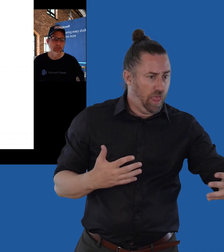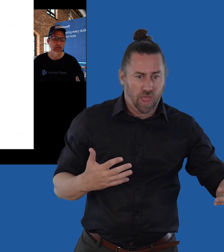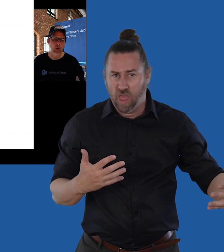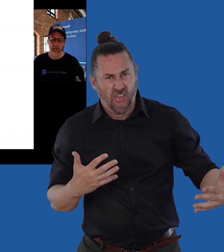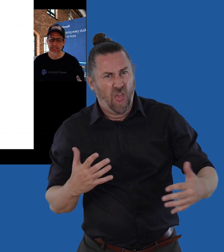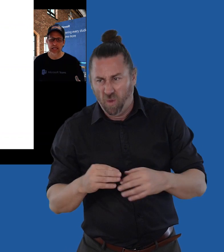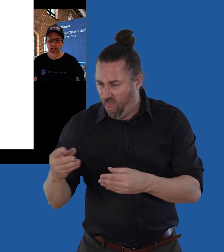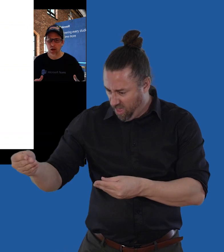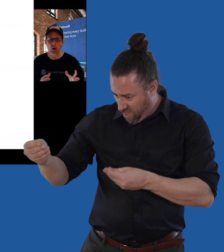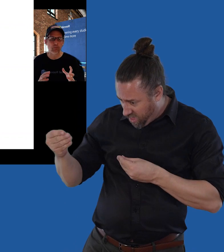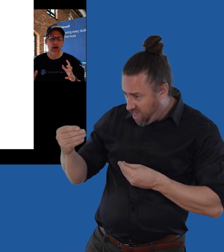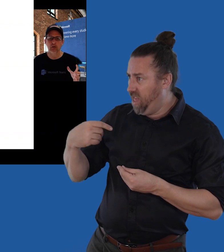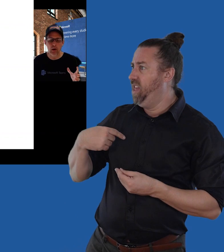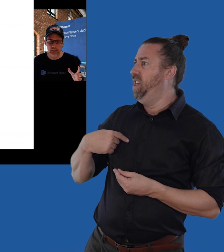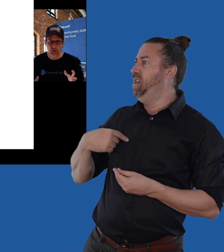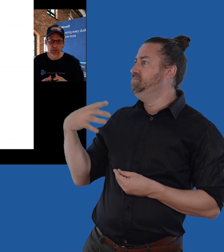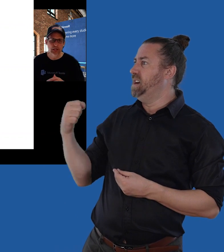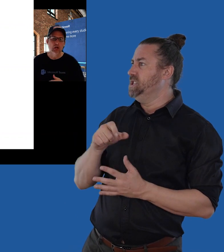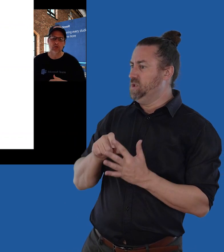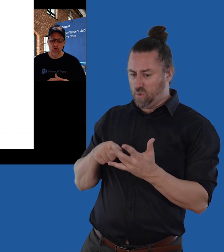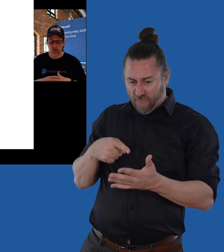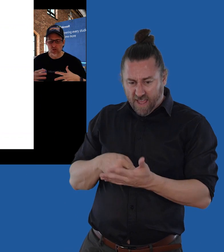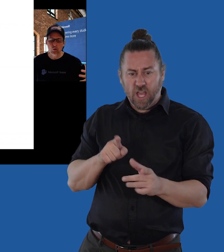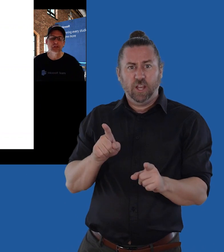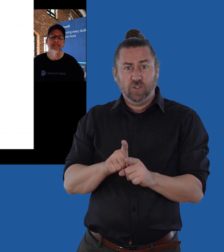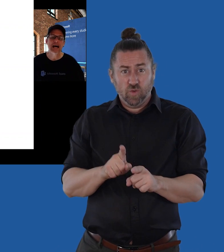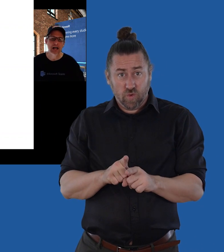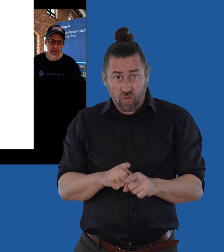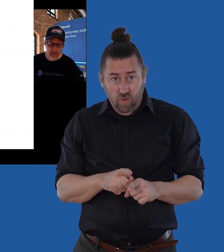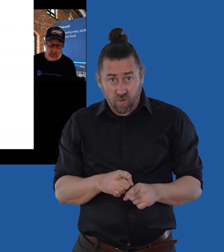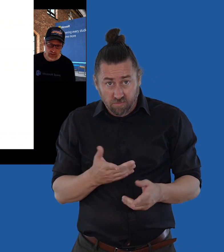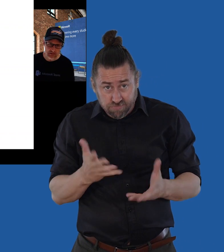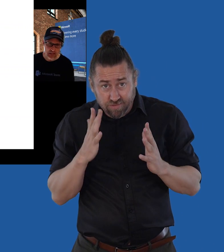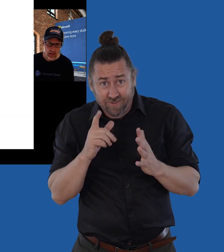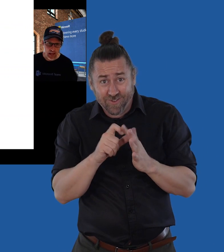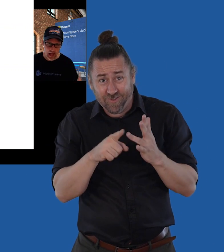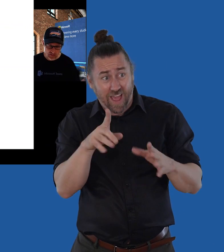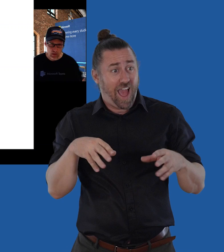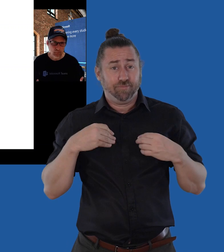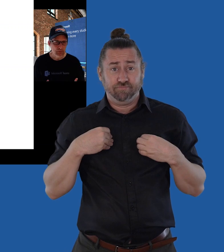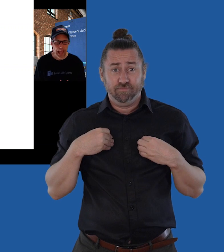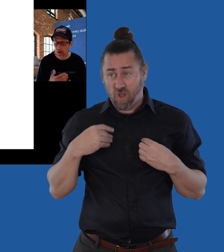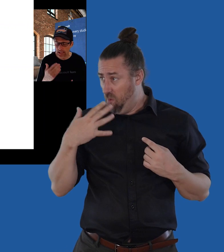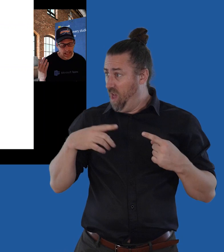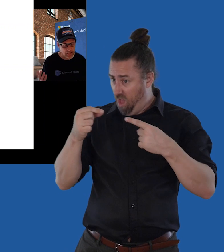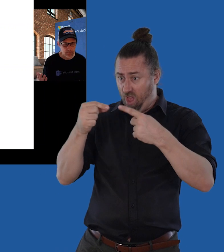coming along and telling me, "Oh, by the way, Troy, you've got to do all these other things as well." And I get it.